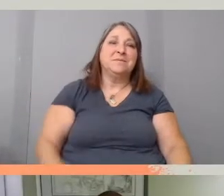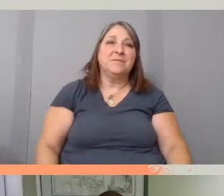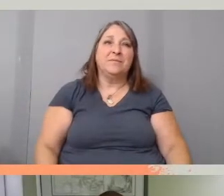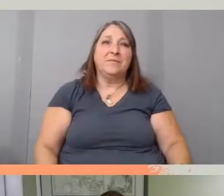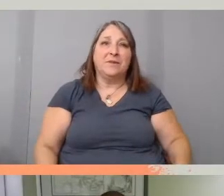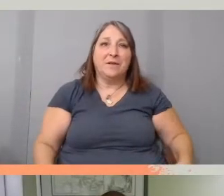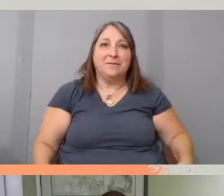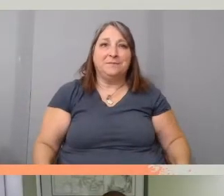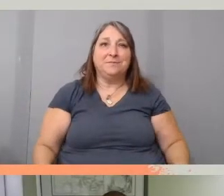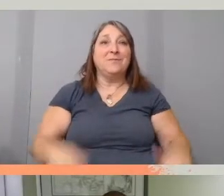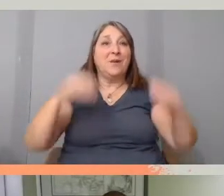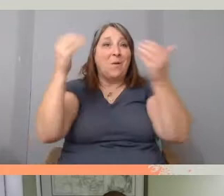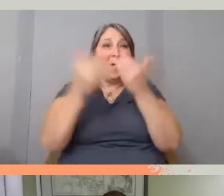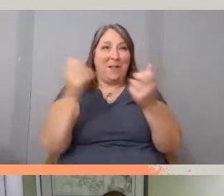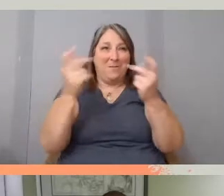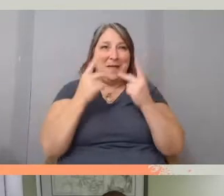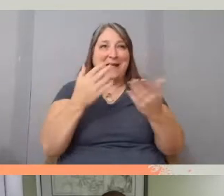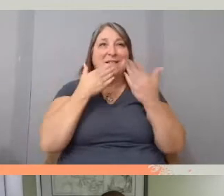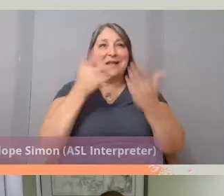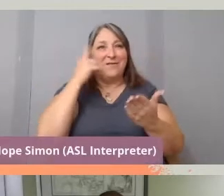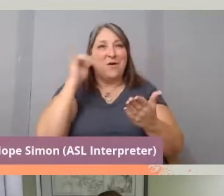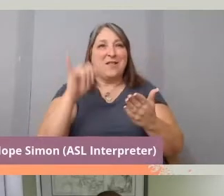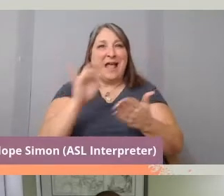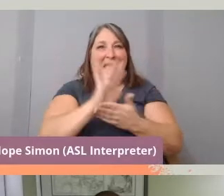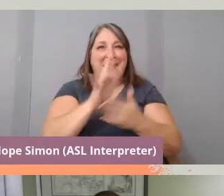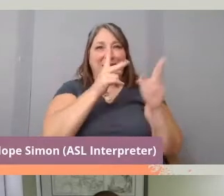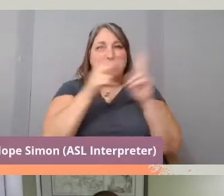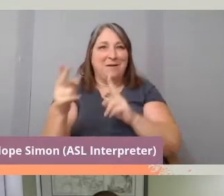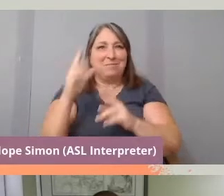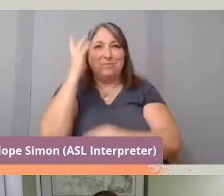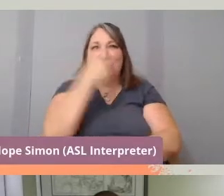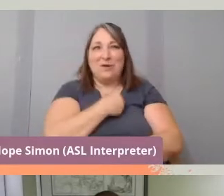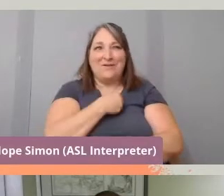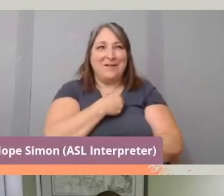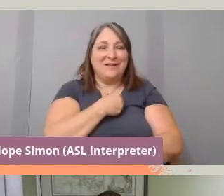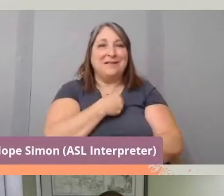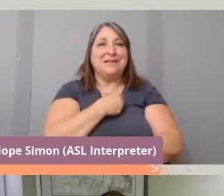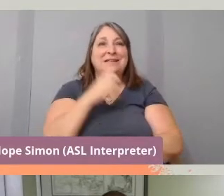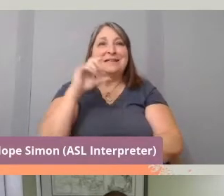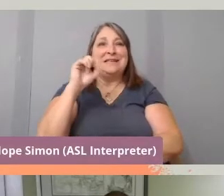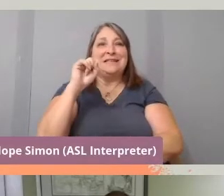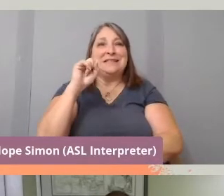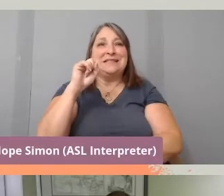Welcome back. Thank you for that so beautiful. Steven, one of the things I love about this film